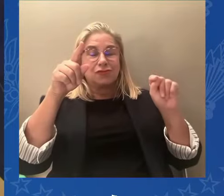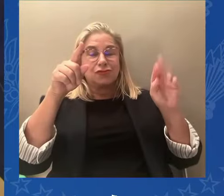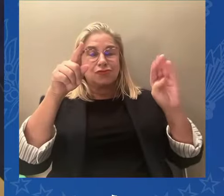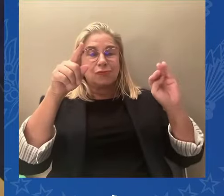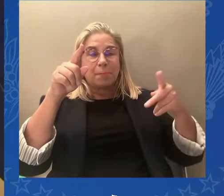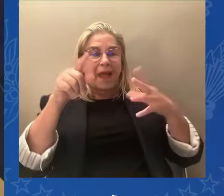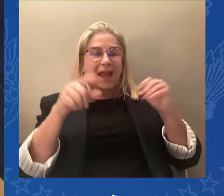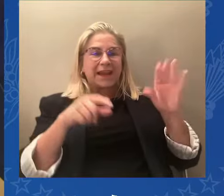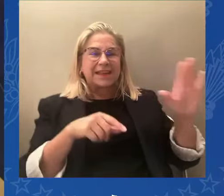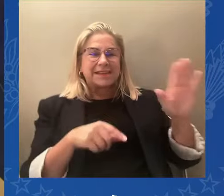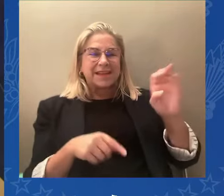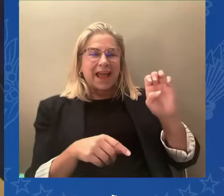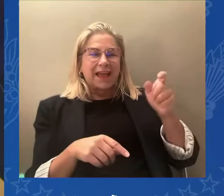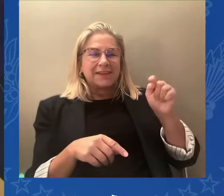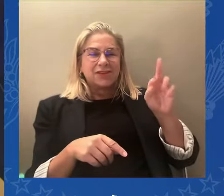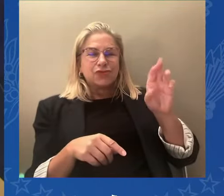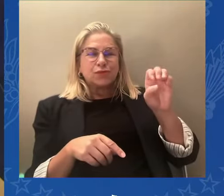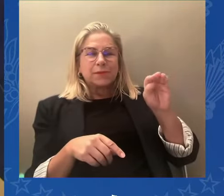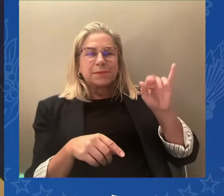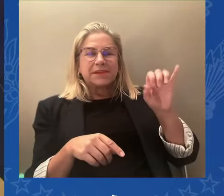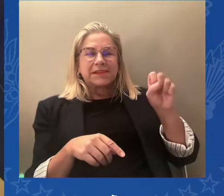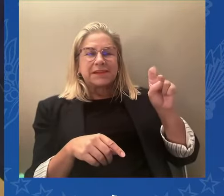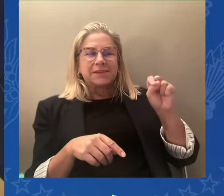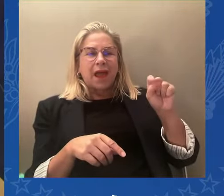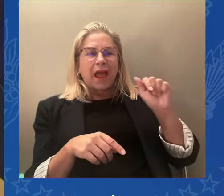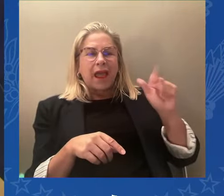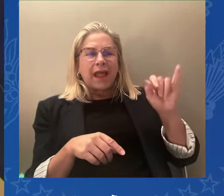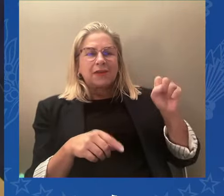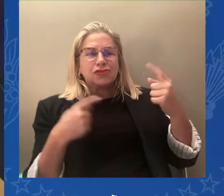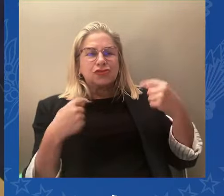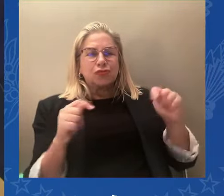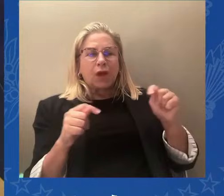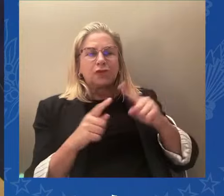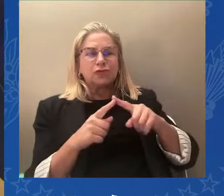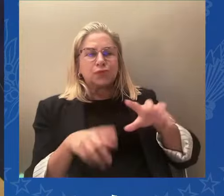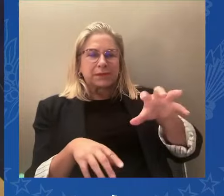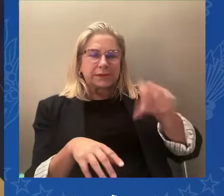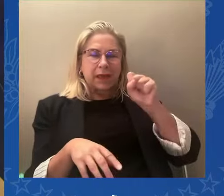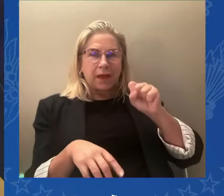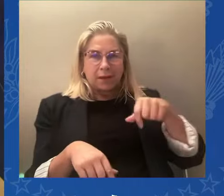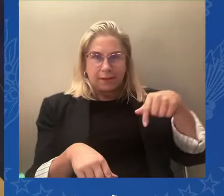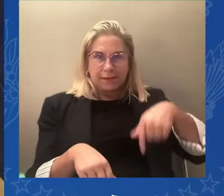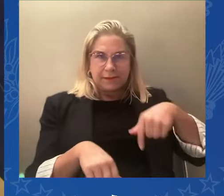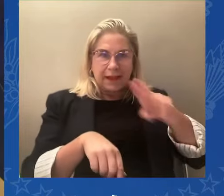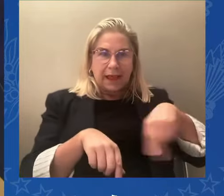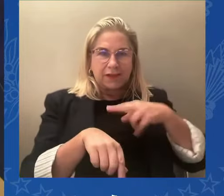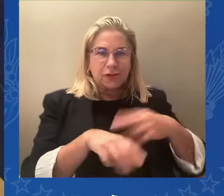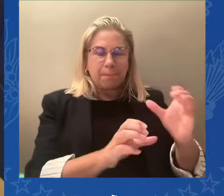They will give tax breaks to billionaires and big corporations, cut Social Security and Medicare,